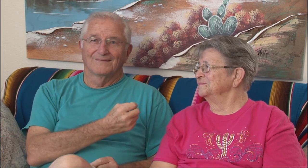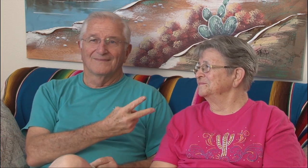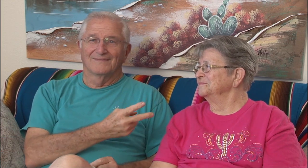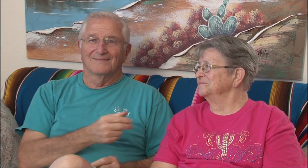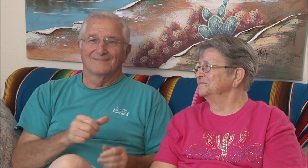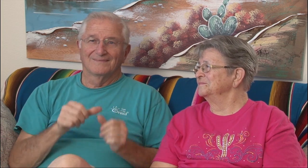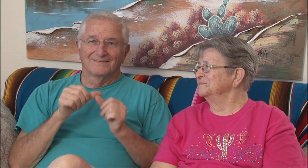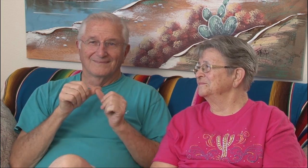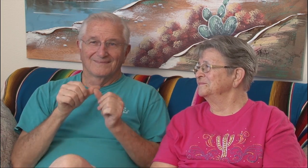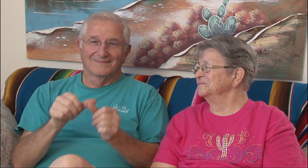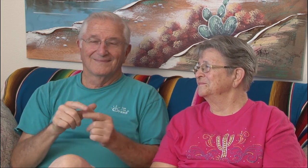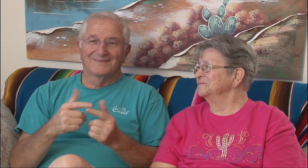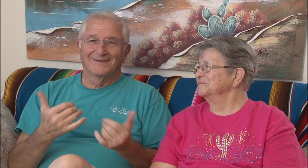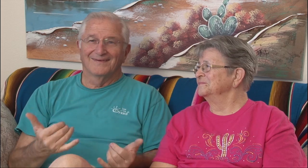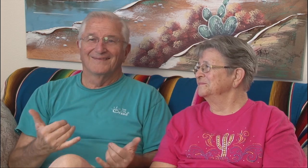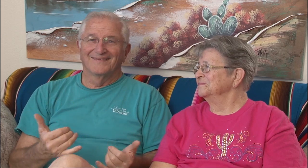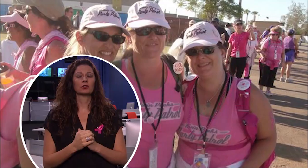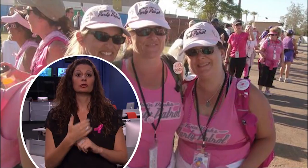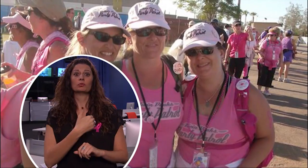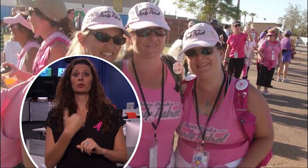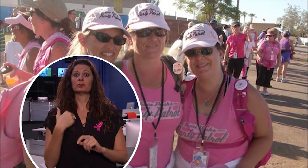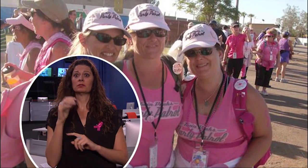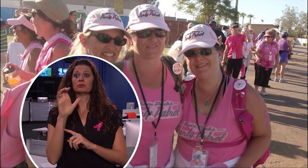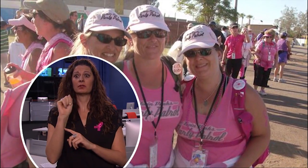12. We've been together ever since.”